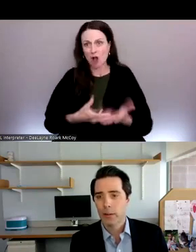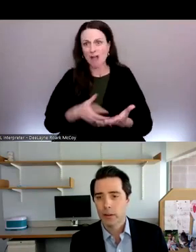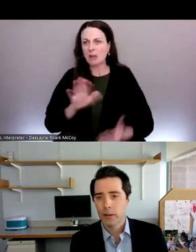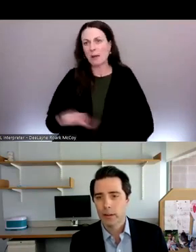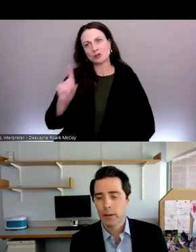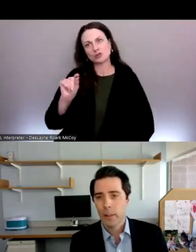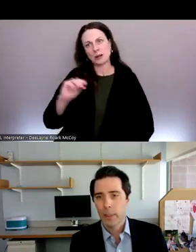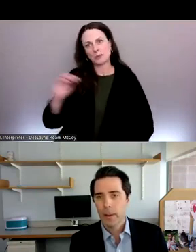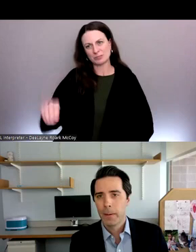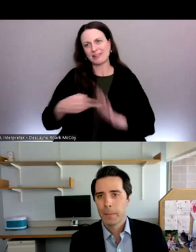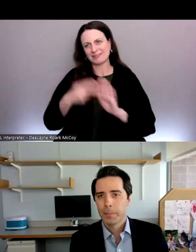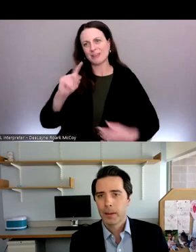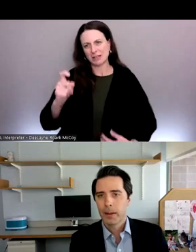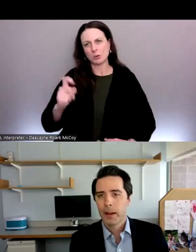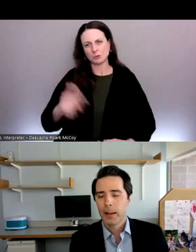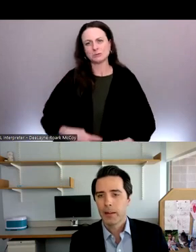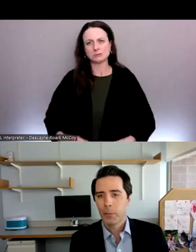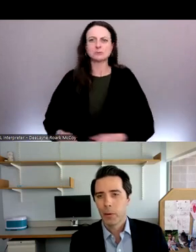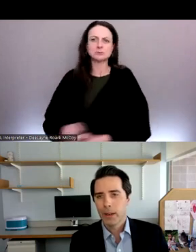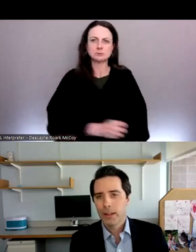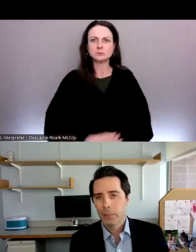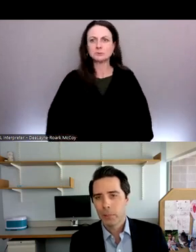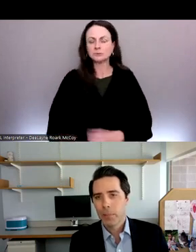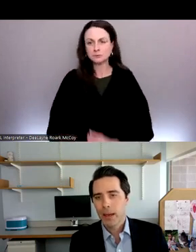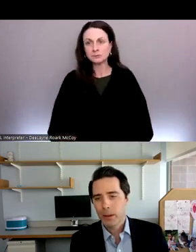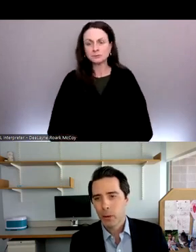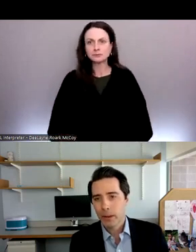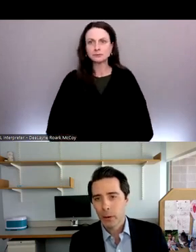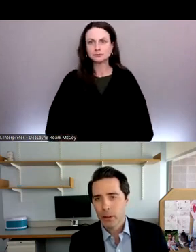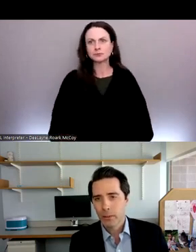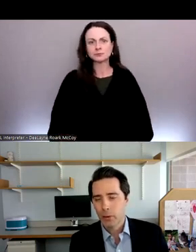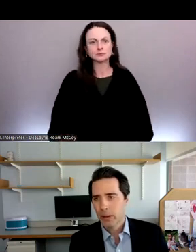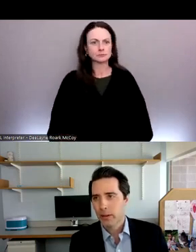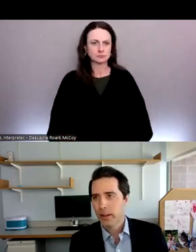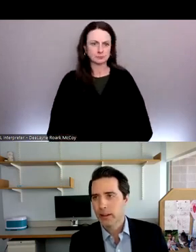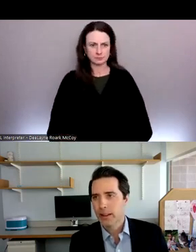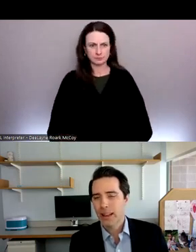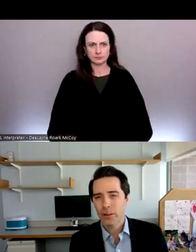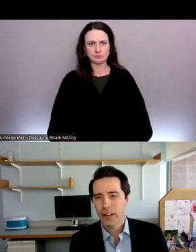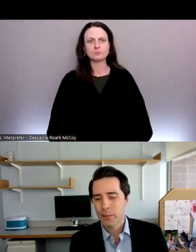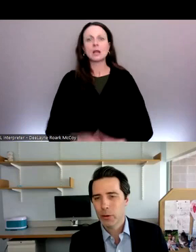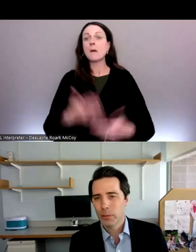diagnoses and what I think may be one of the most